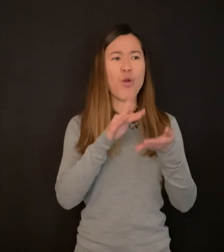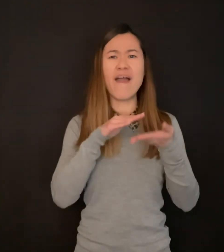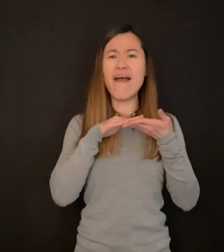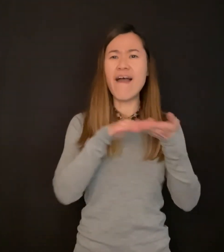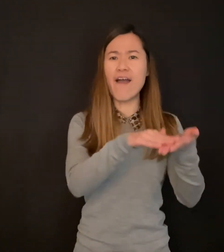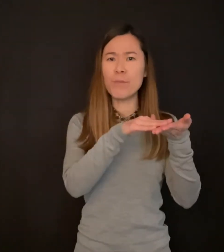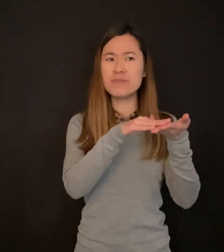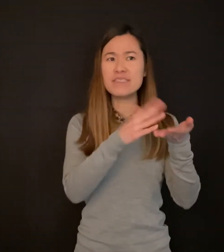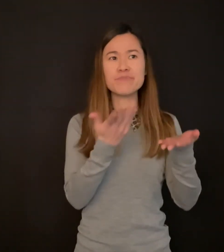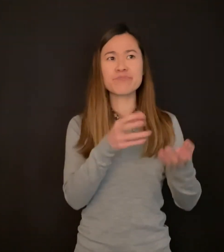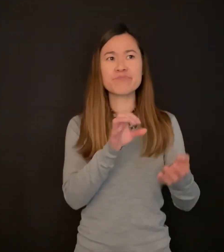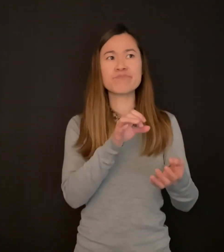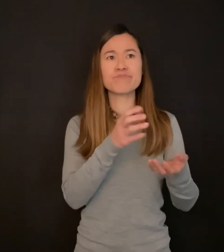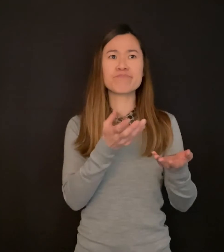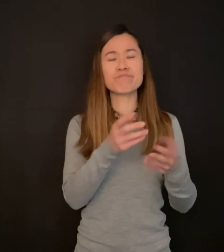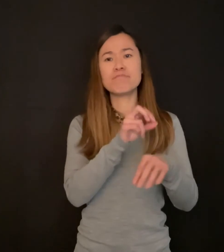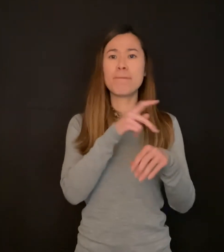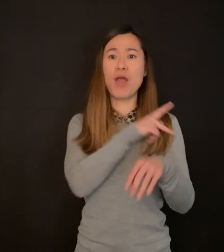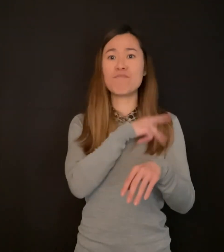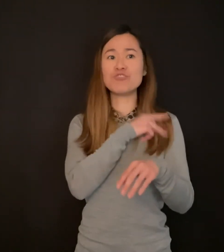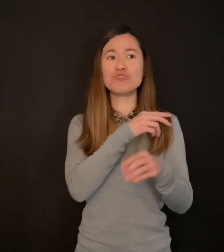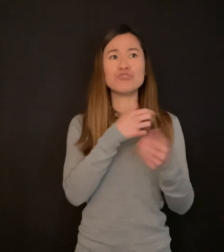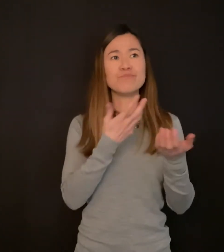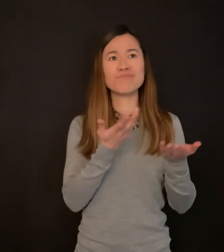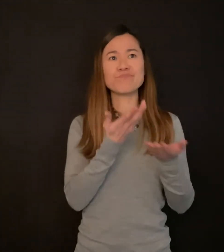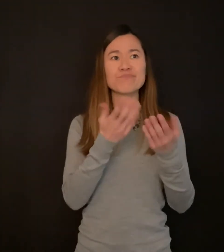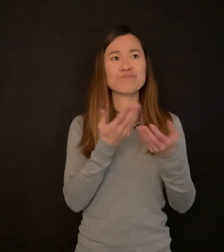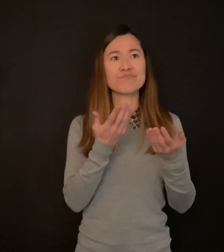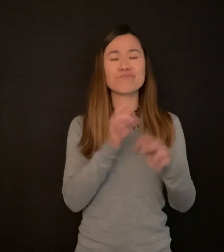So, Eliza wanted to write a book so people could read her experience as a